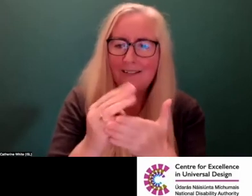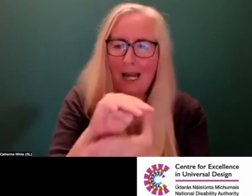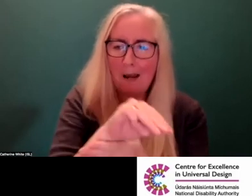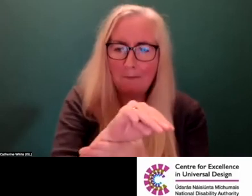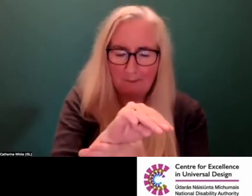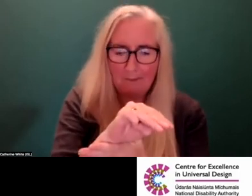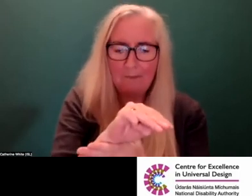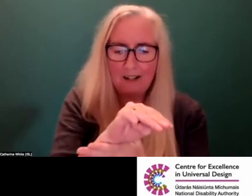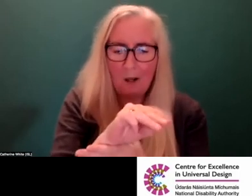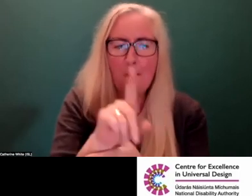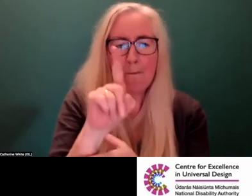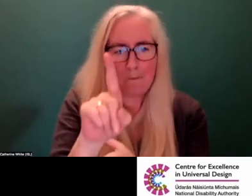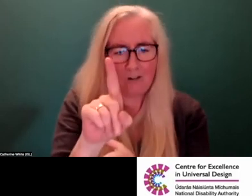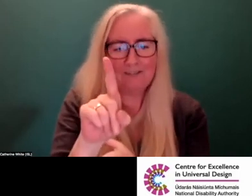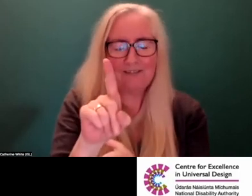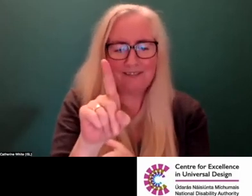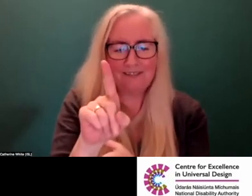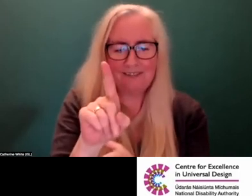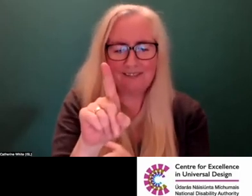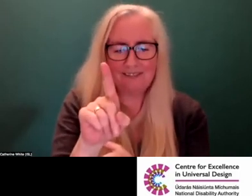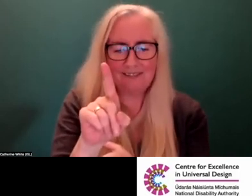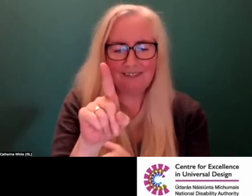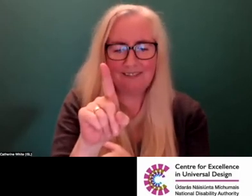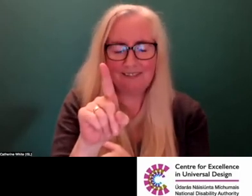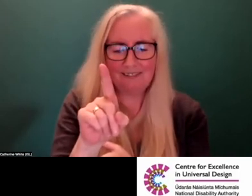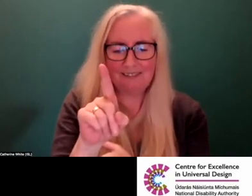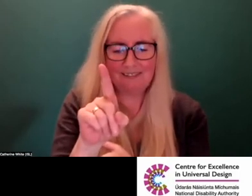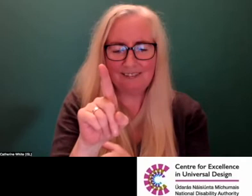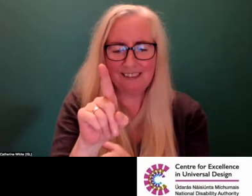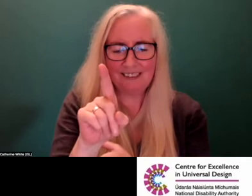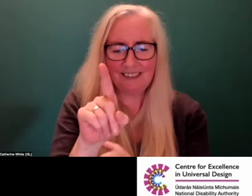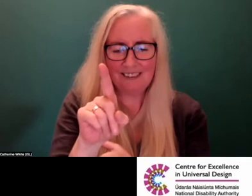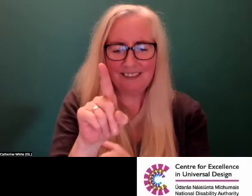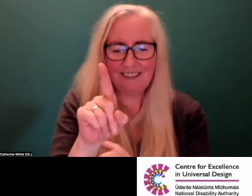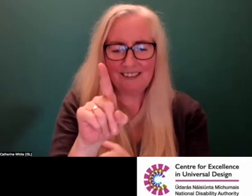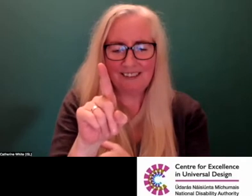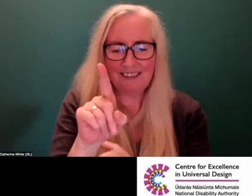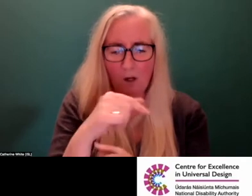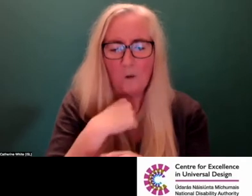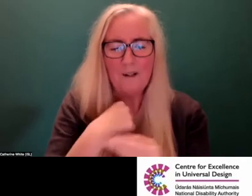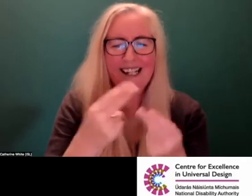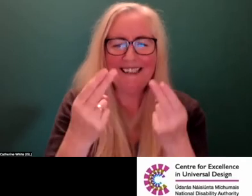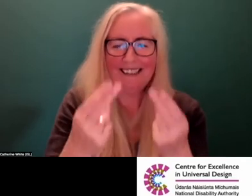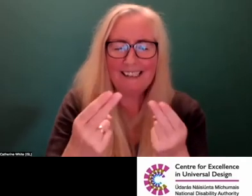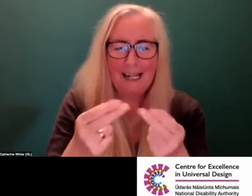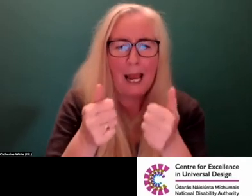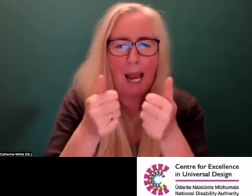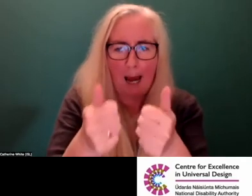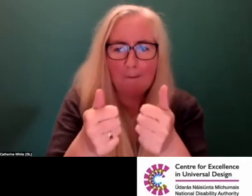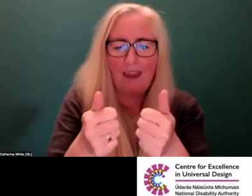But I do think that, you know, they, you know, we do need to be able to get